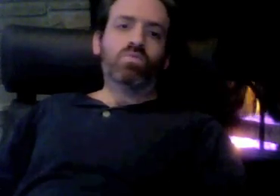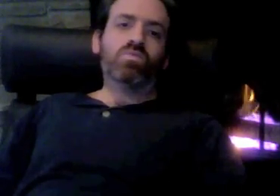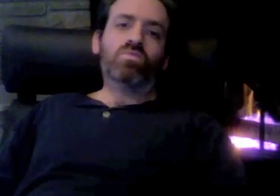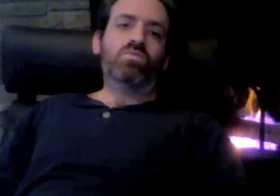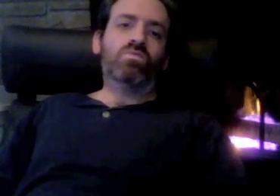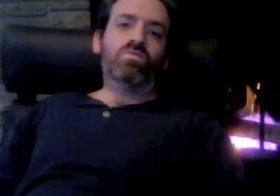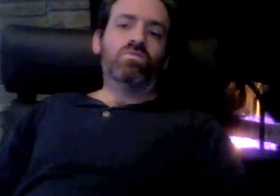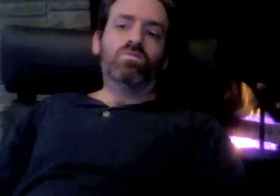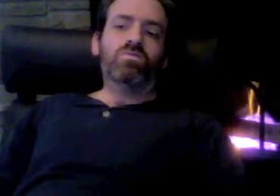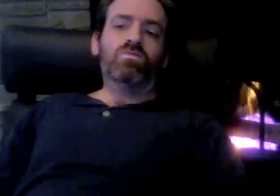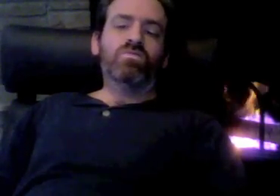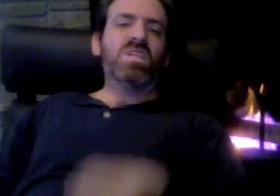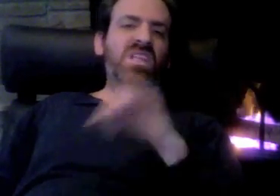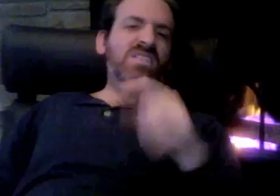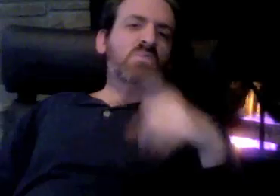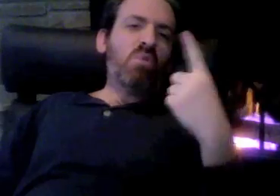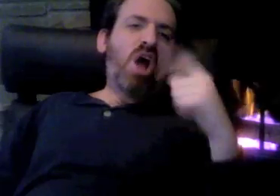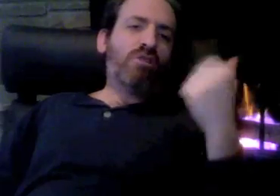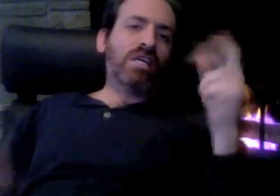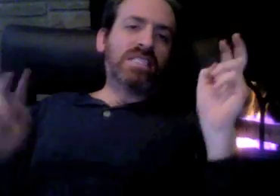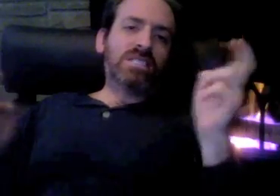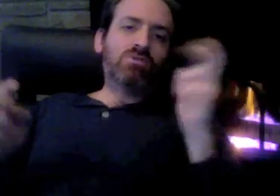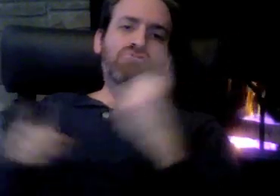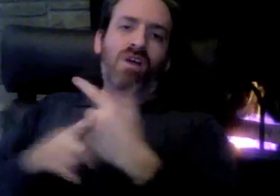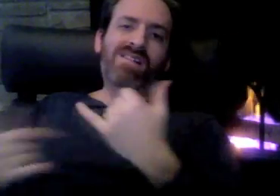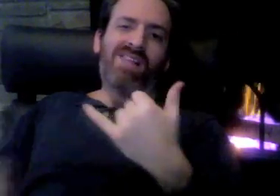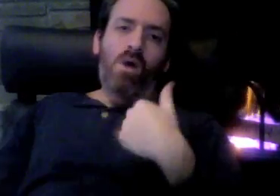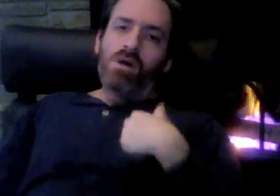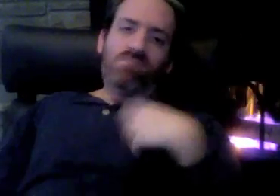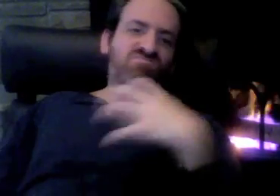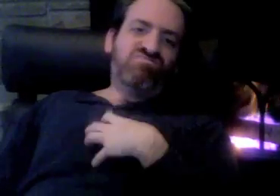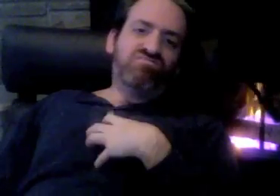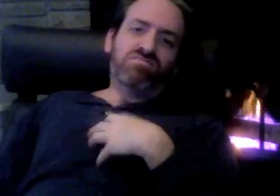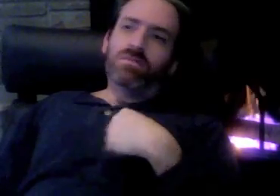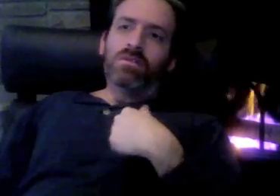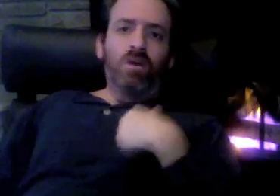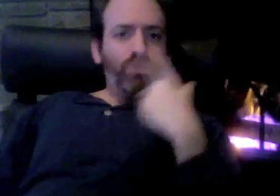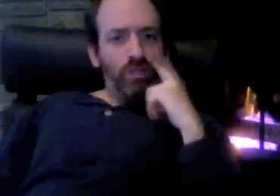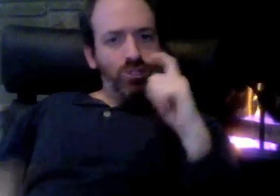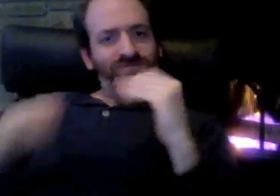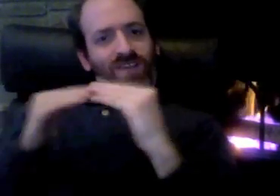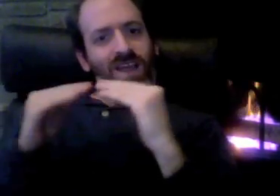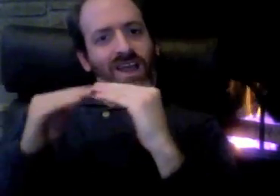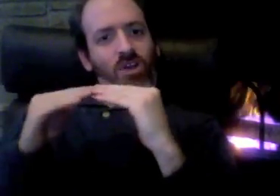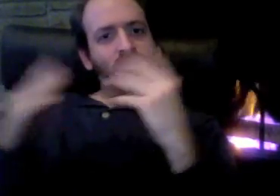way to do it. That's another issue from FNPRM which I strongly disagree! It's not fair to us, consumers.